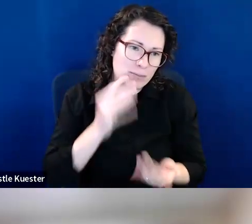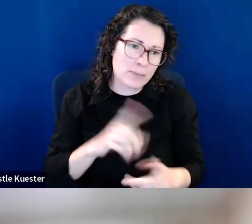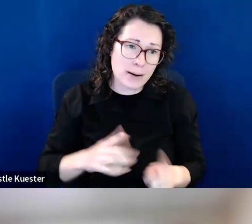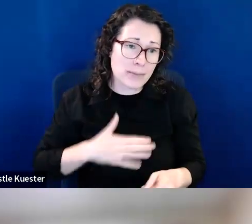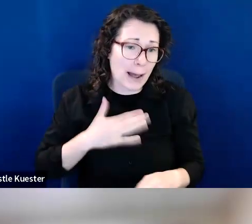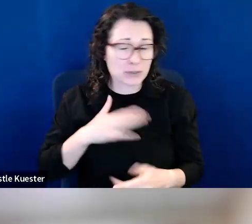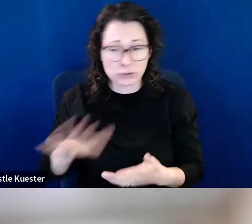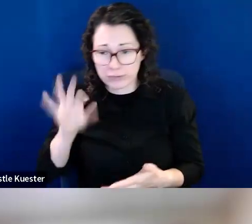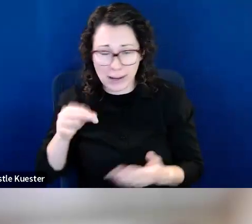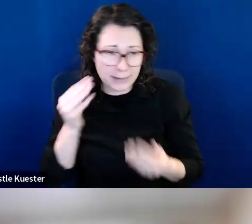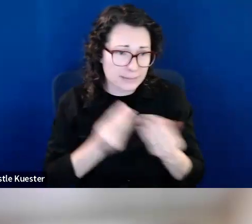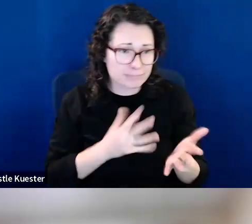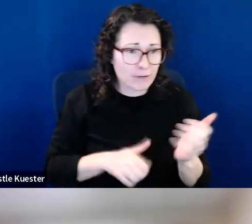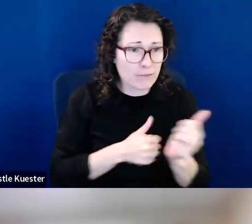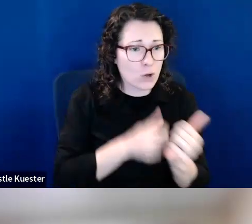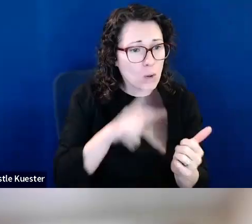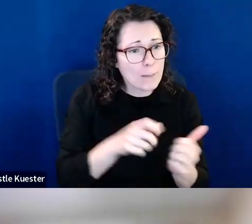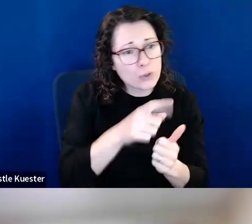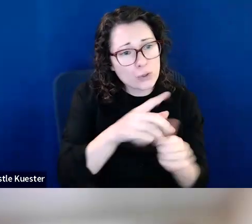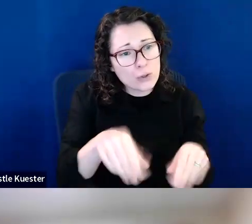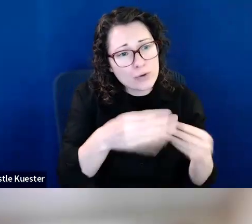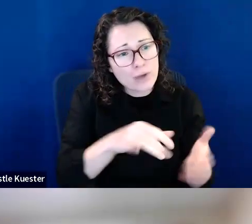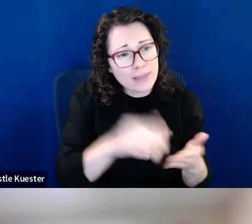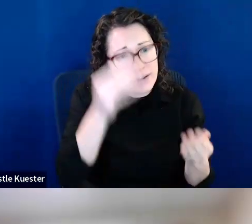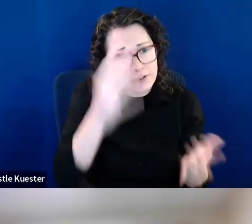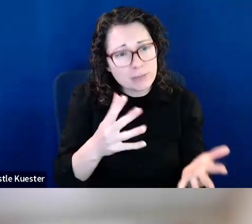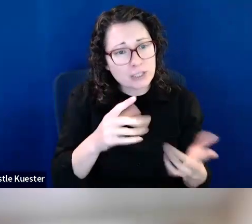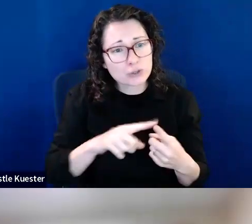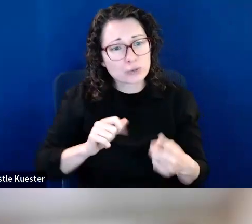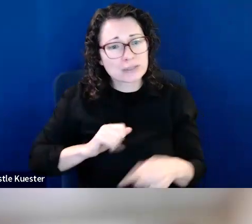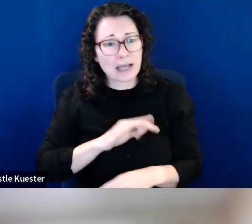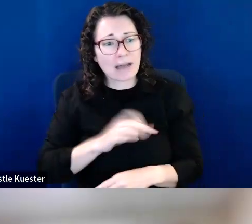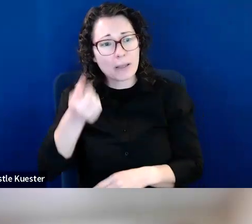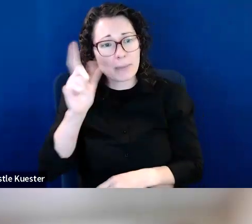with you, you know, uh, follow up and provide the information, uh, to staff a little later. Yeah,